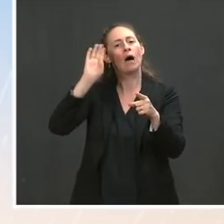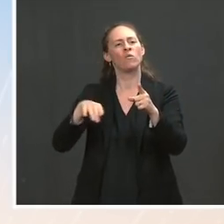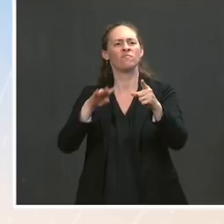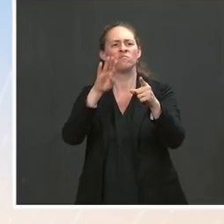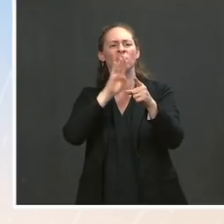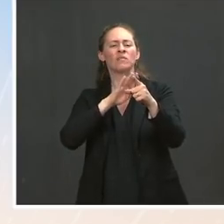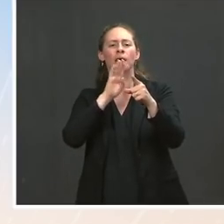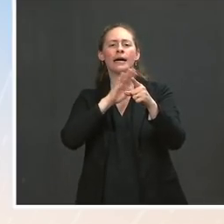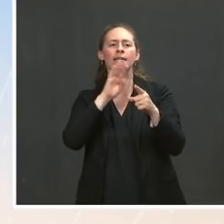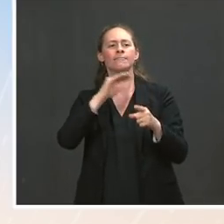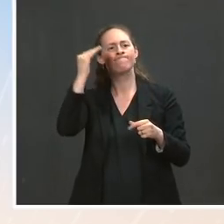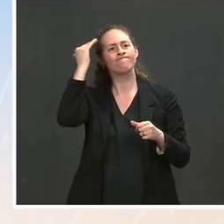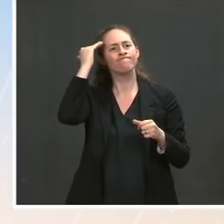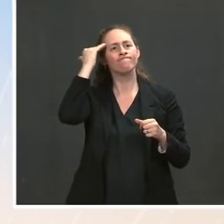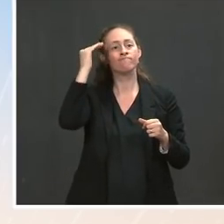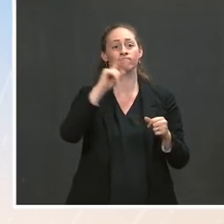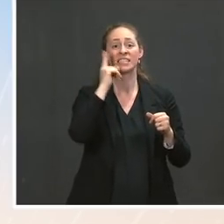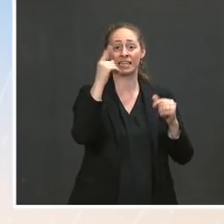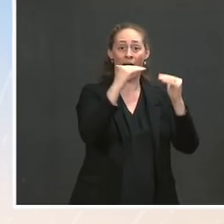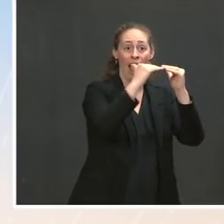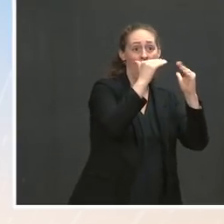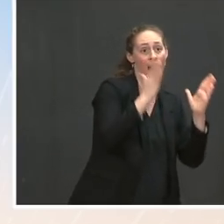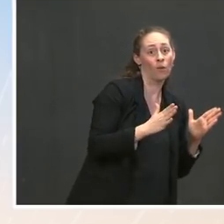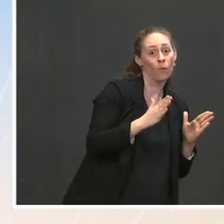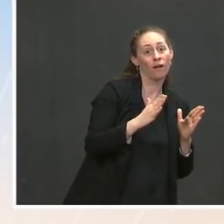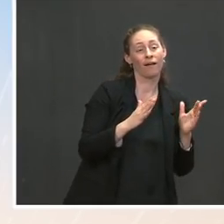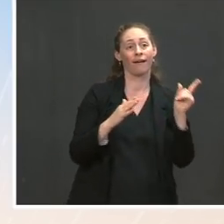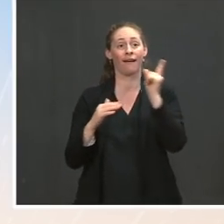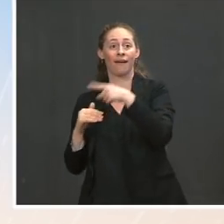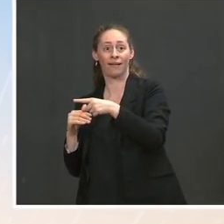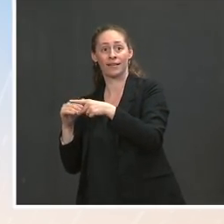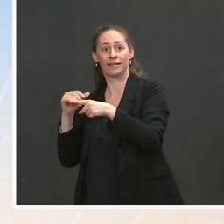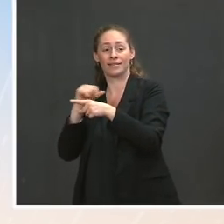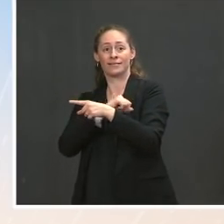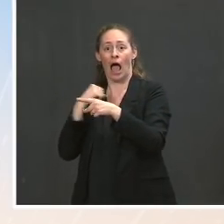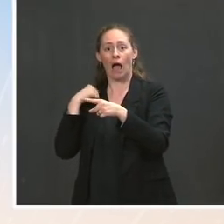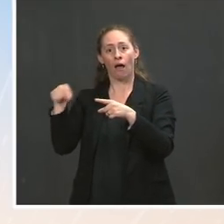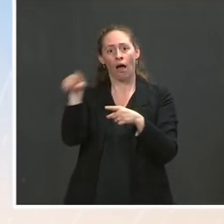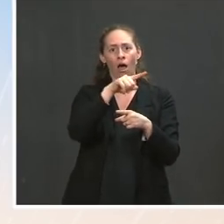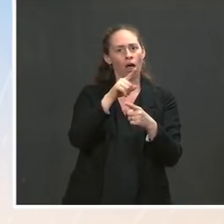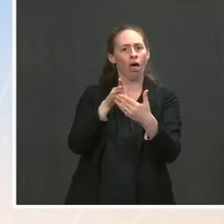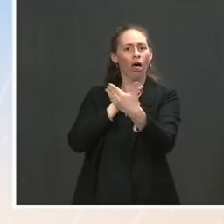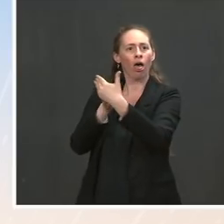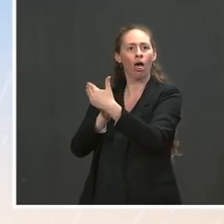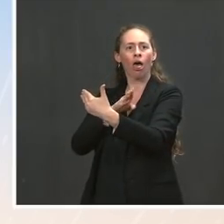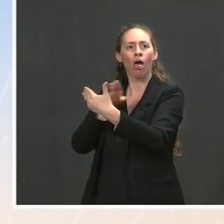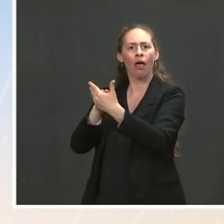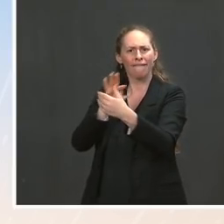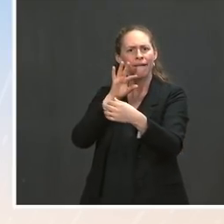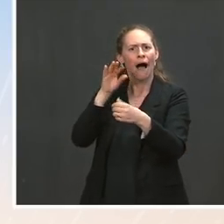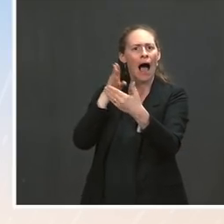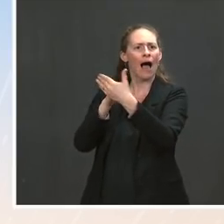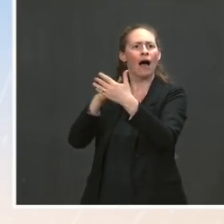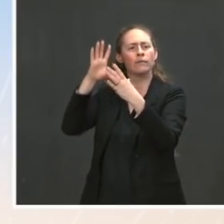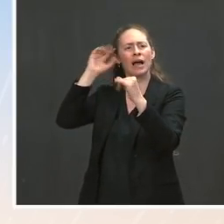who voted against the measures the president supports. We'd certainly support their advocacy in that regard. The Press: On the border, Secretary Mayorkas